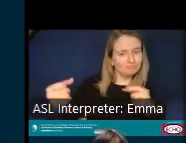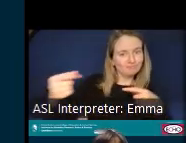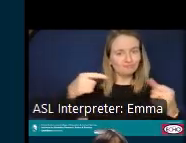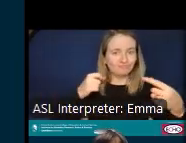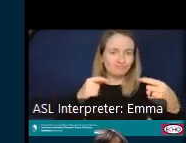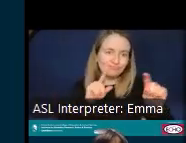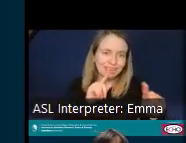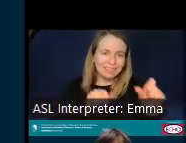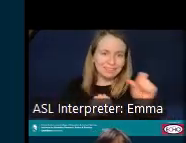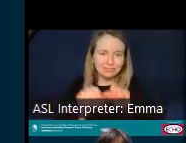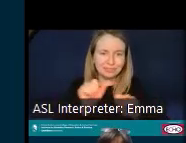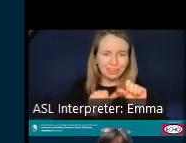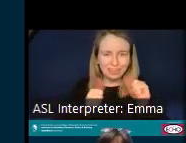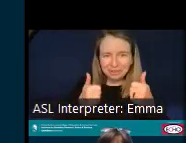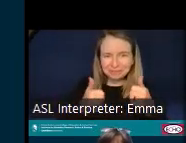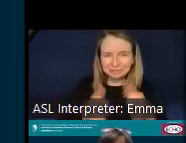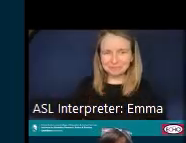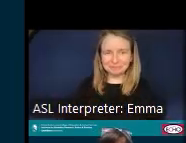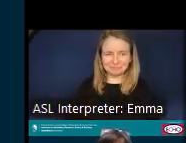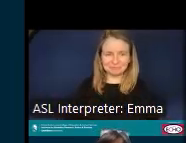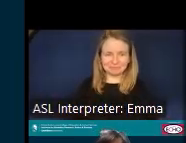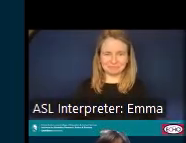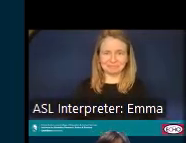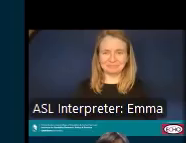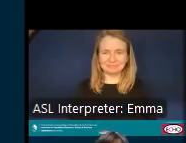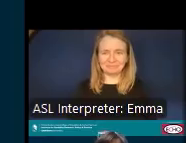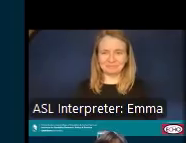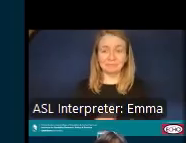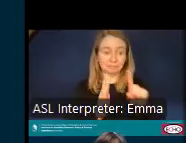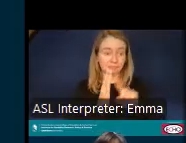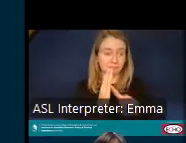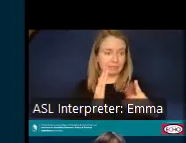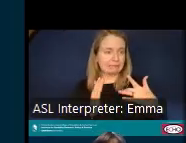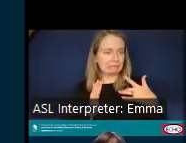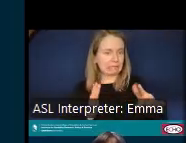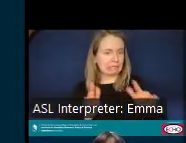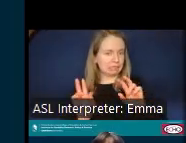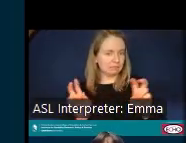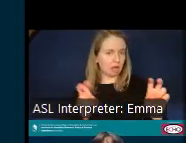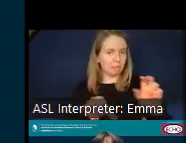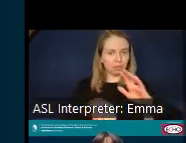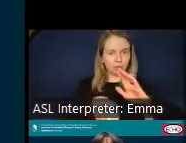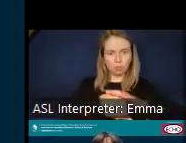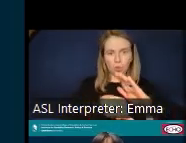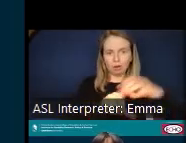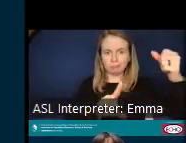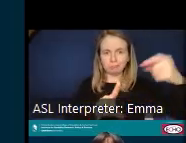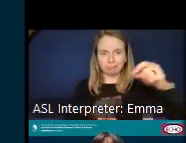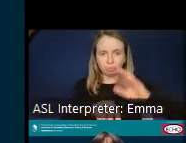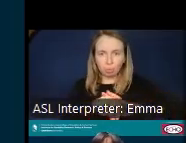answered. We do talk about sensitive topics. So of course, de